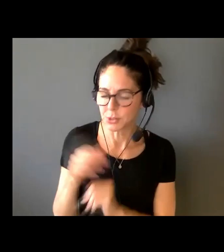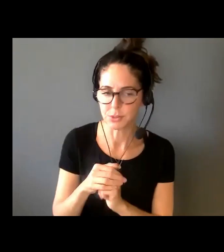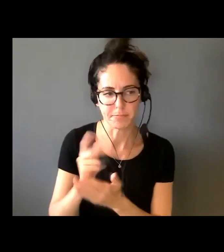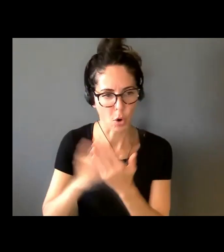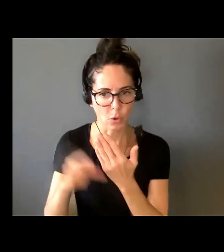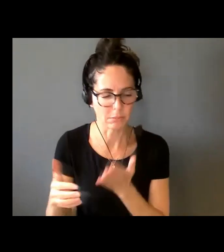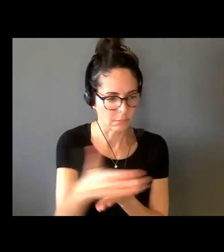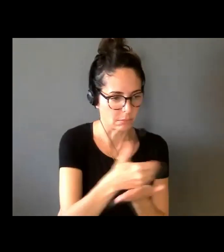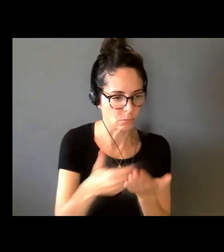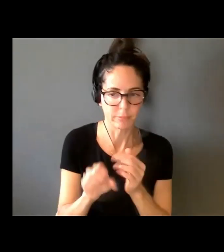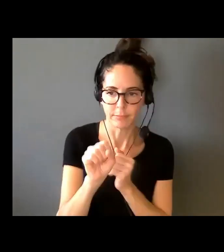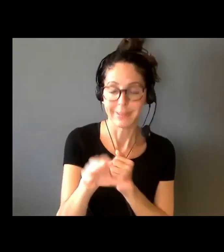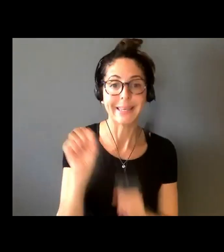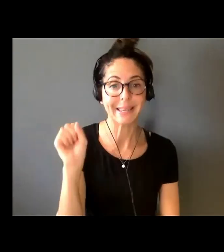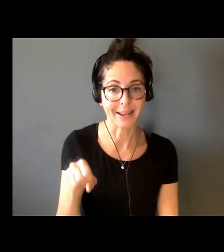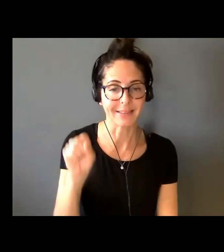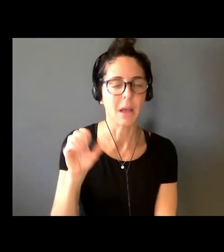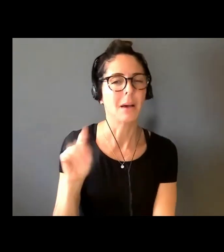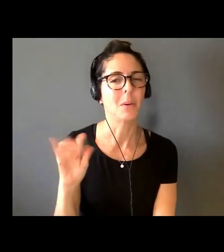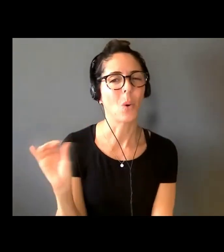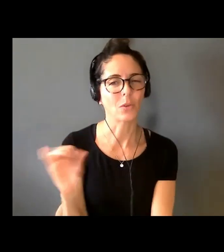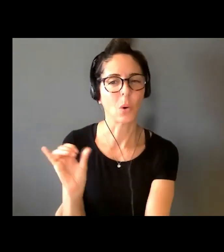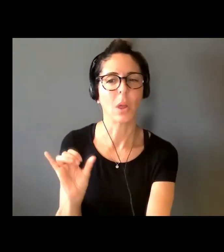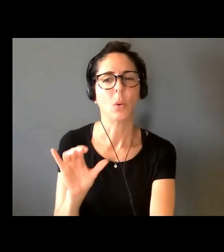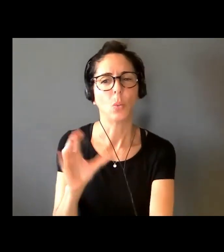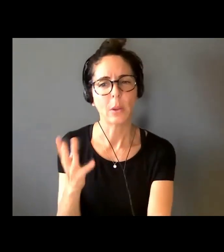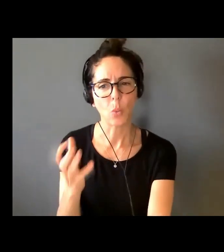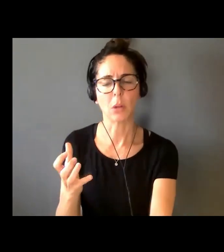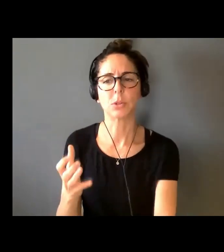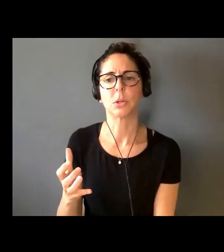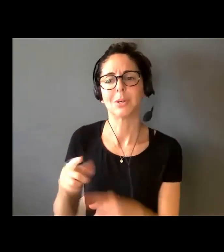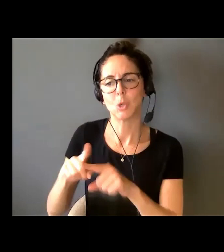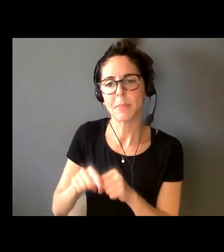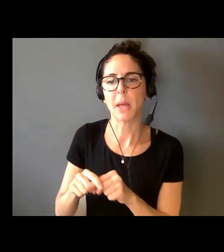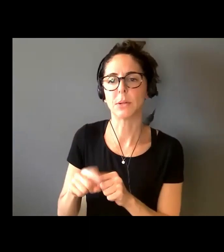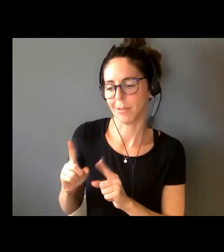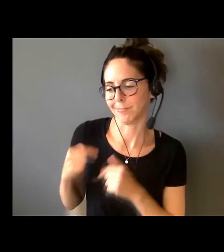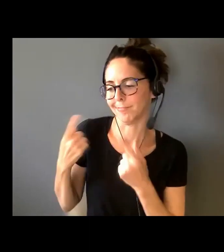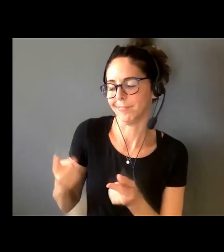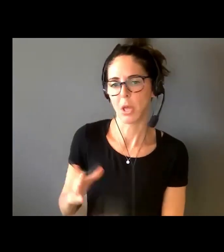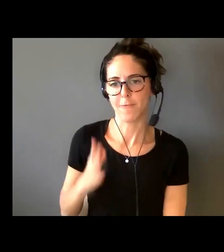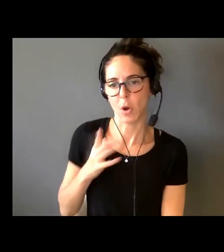but also, we want to rely on formal research that can be carried out by the organization itself,